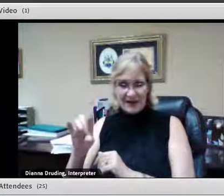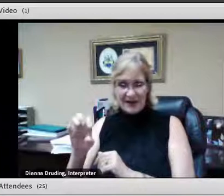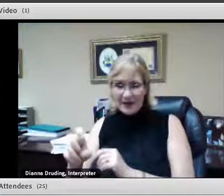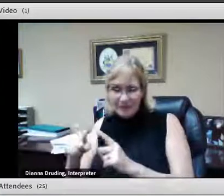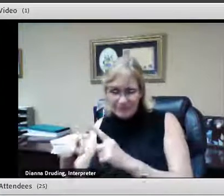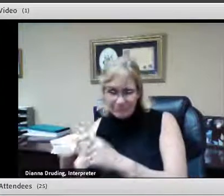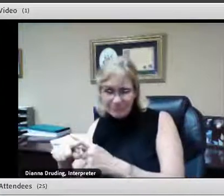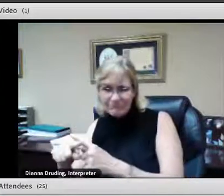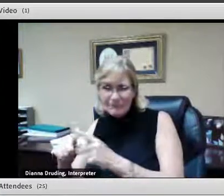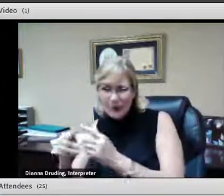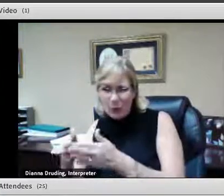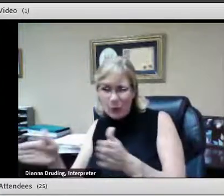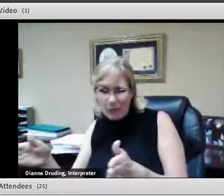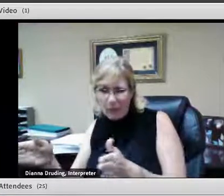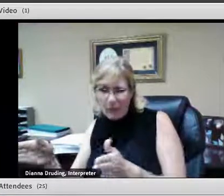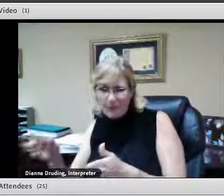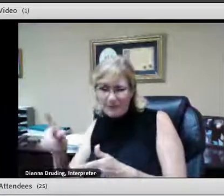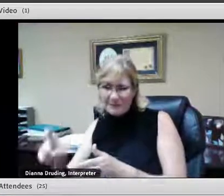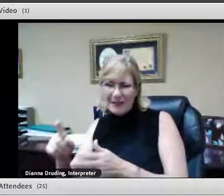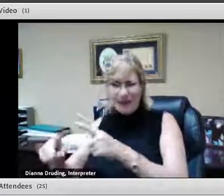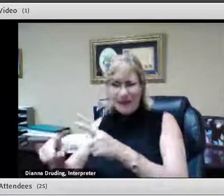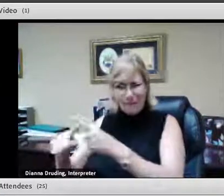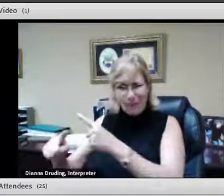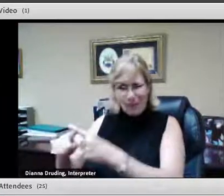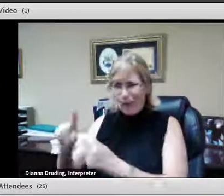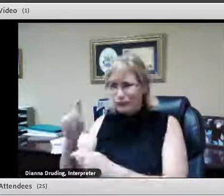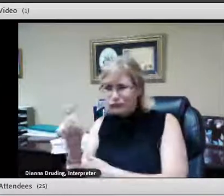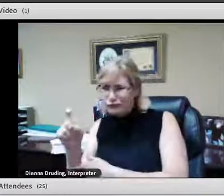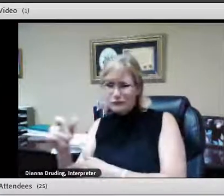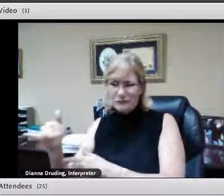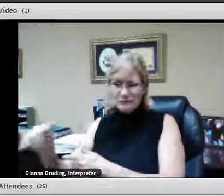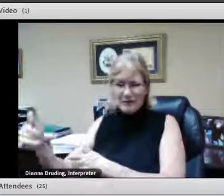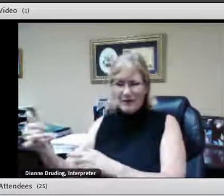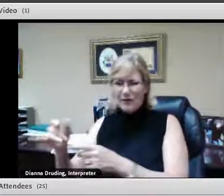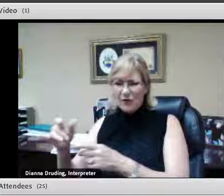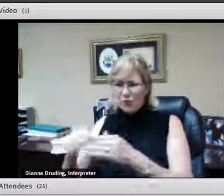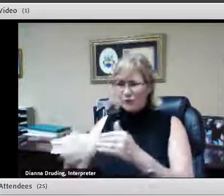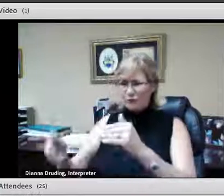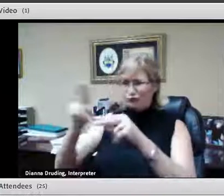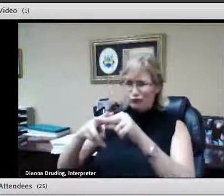and these are variables being multiplied to... Hilary: Holy moly. Ryan: ...increase the size of the denominator, which is set to be negative,